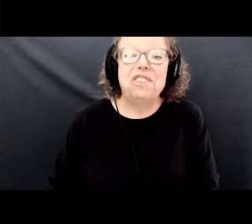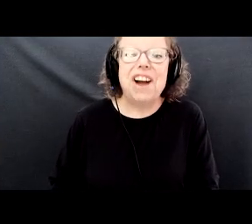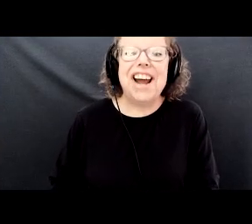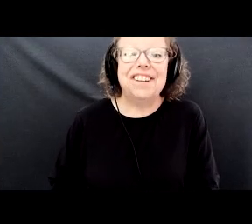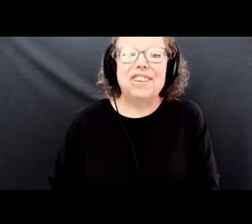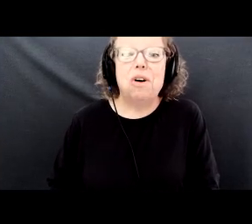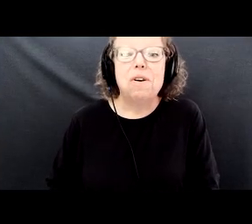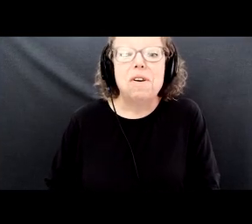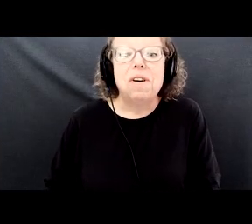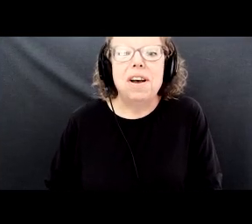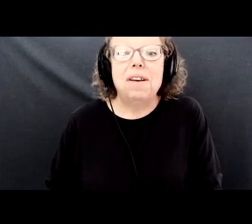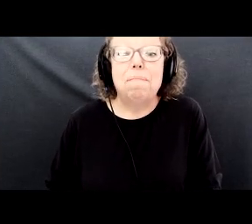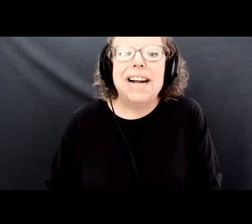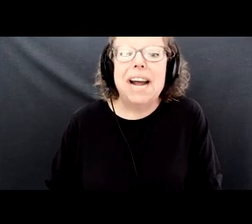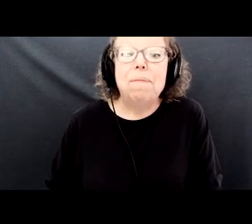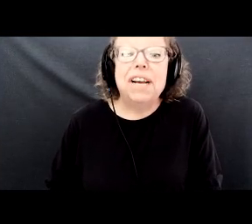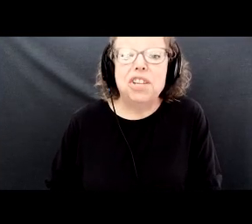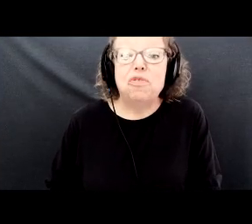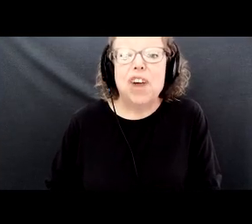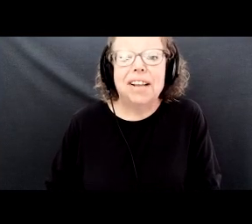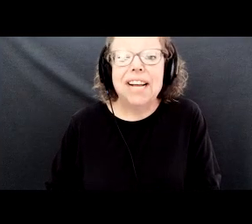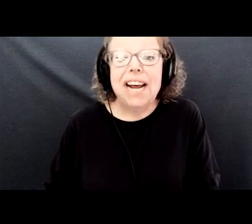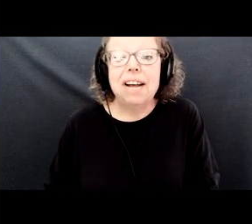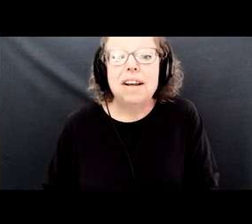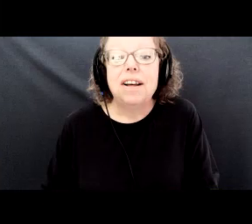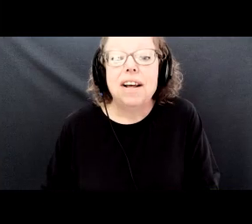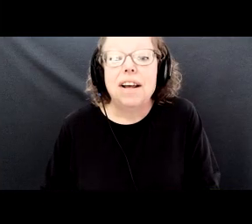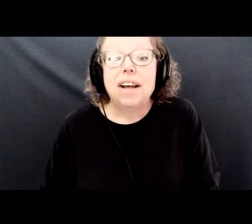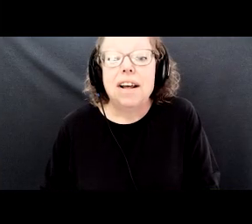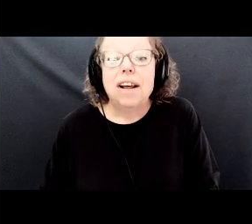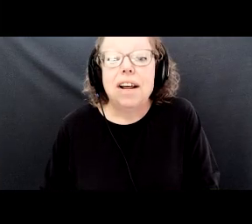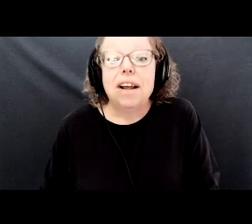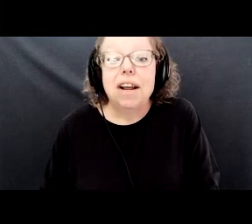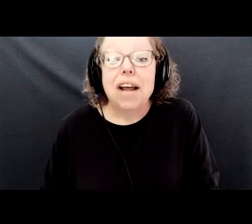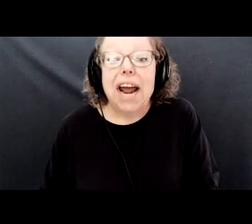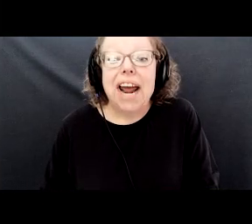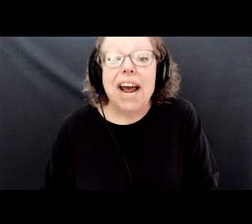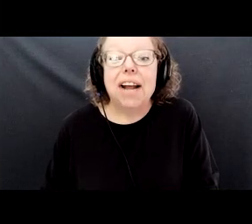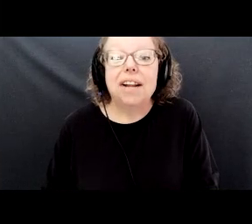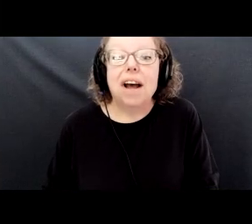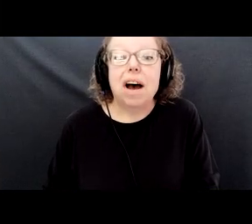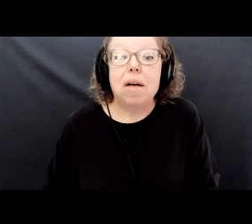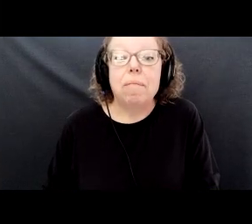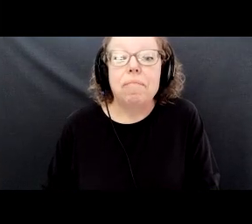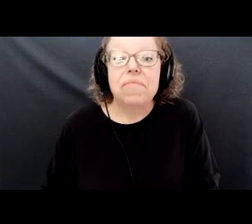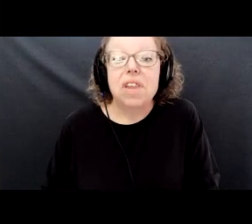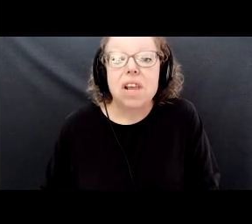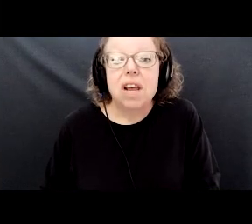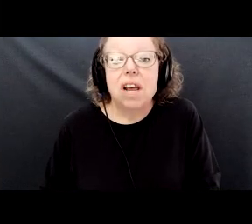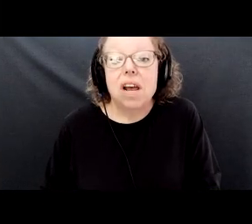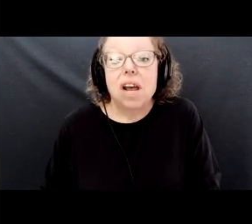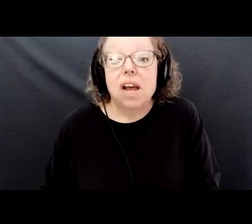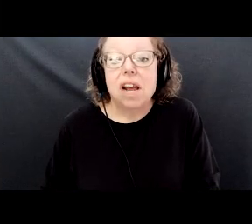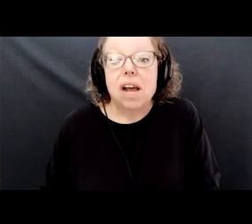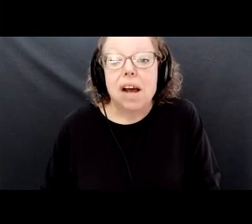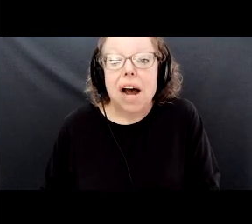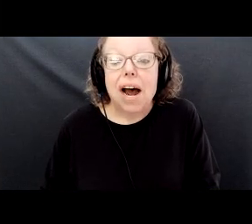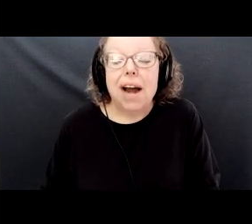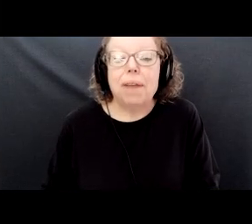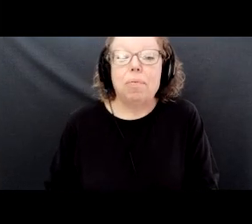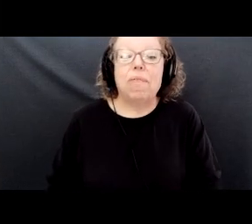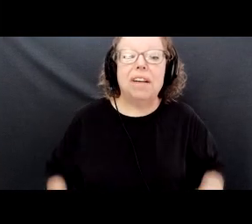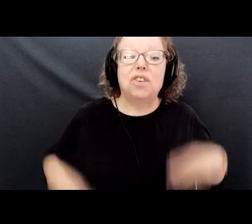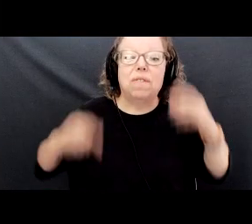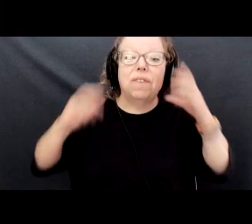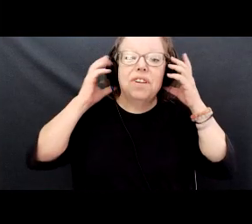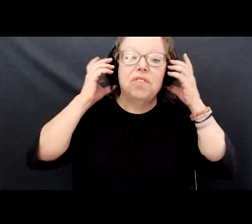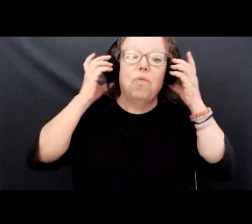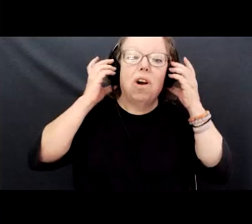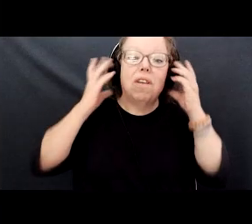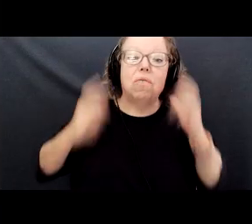[Franly] So, my name is Franly and I provide services for